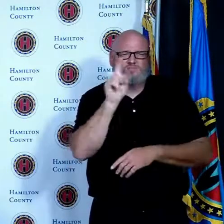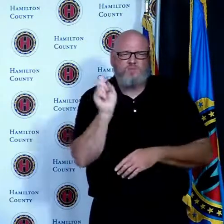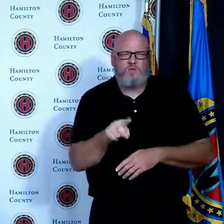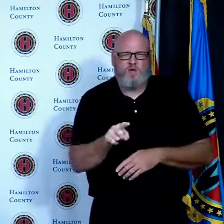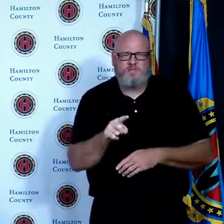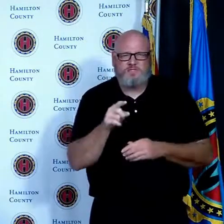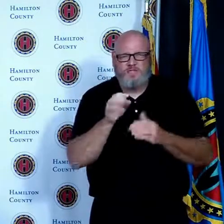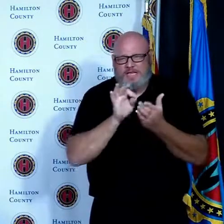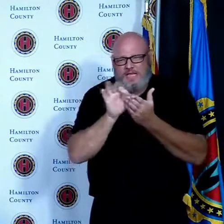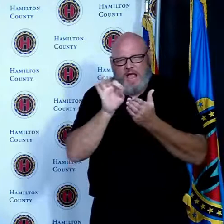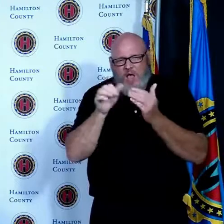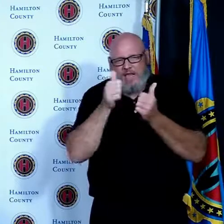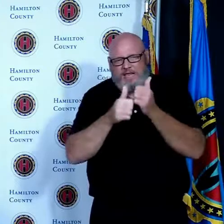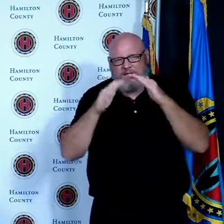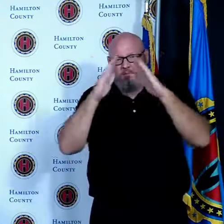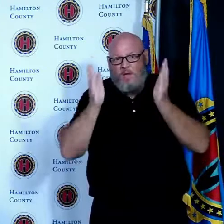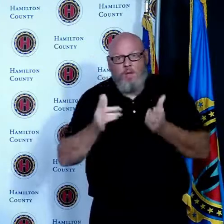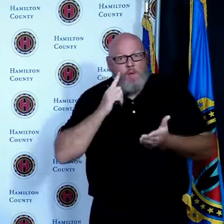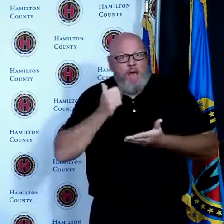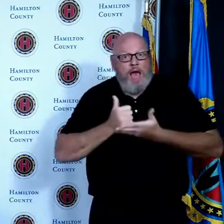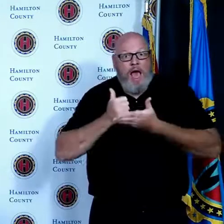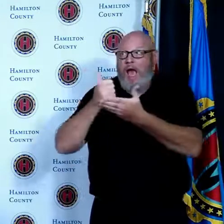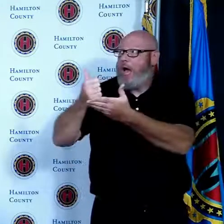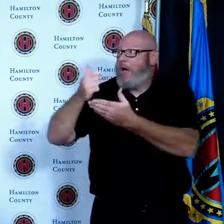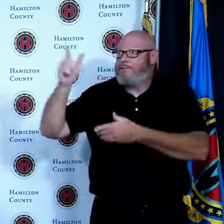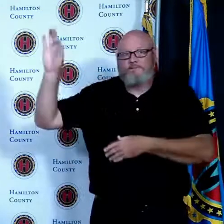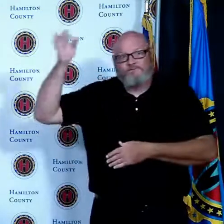that we have been using throughout this pandemic